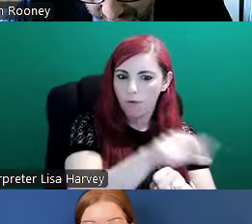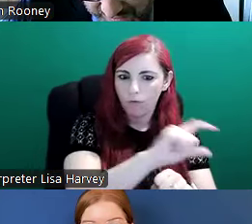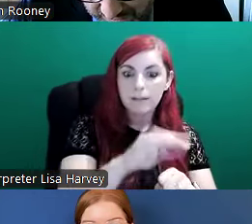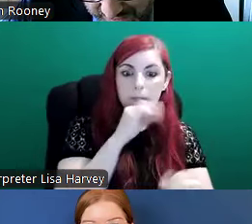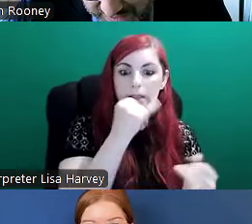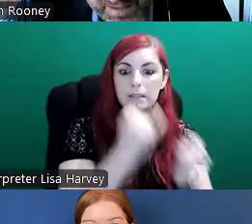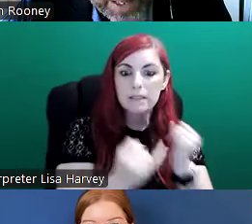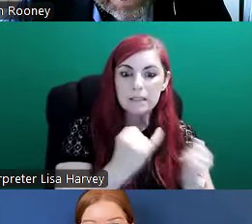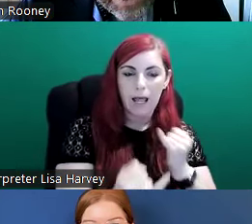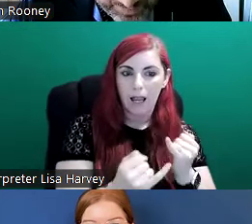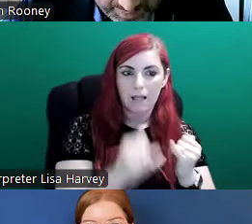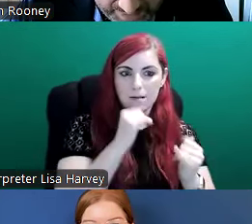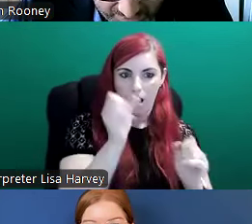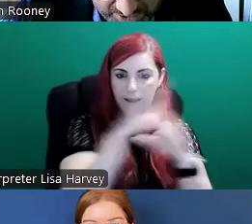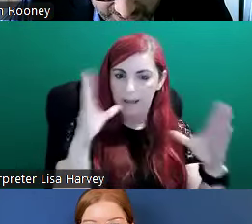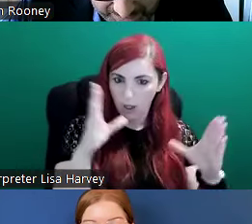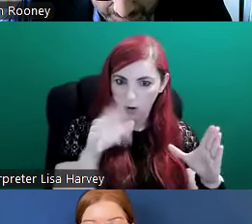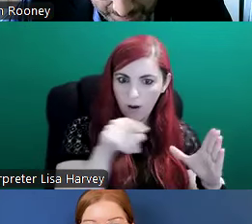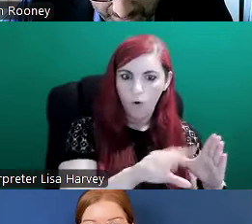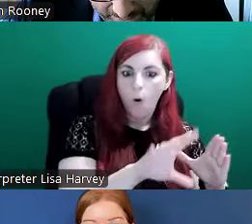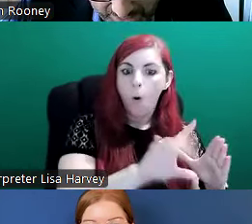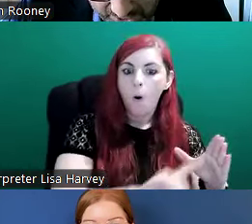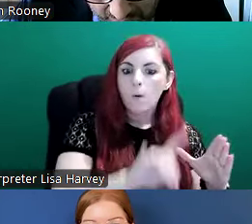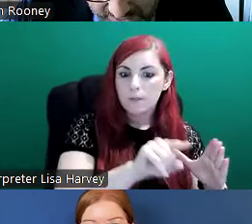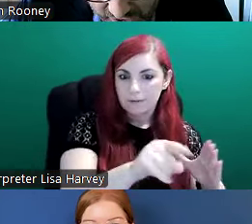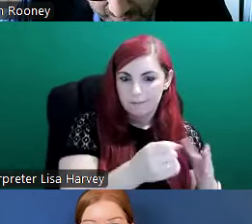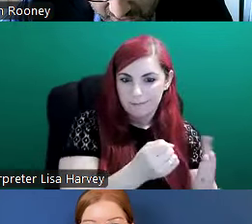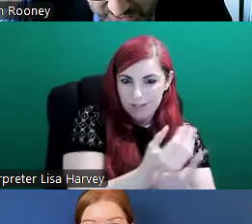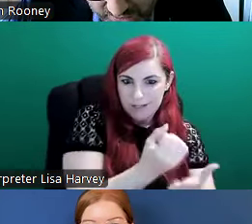figures as they are likely to have appeared originally. In doing so, she may also